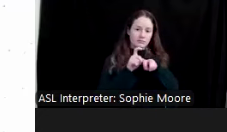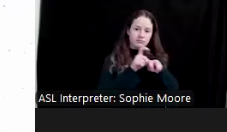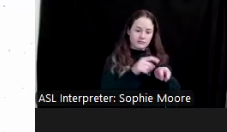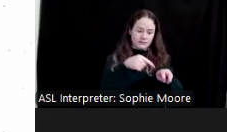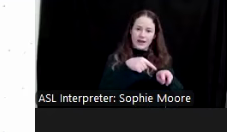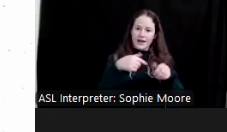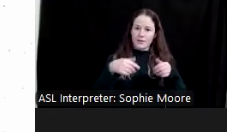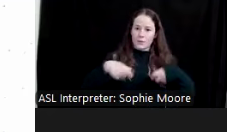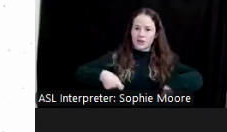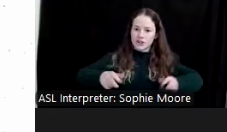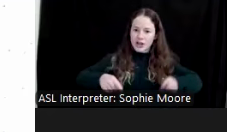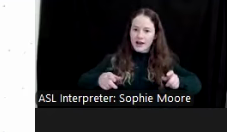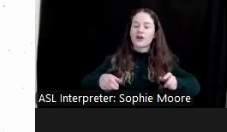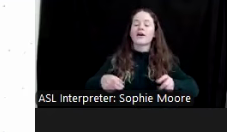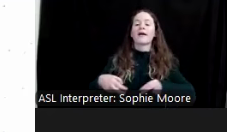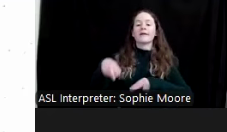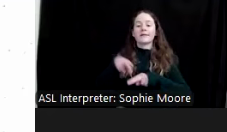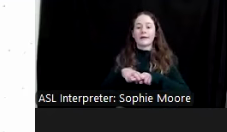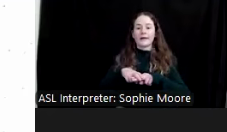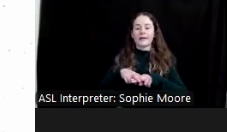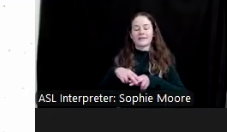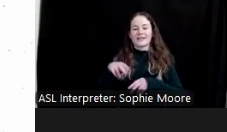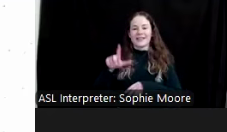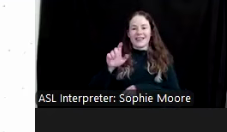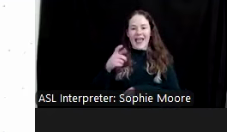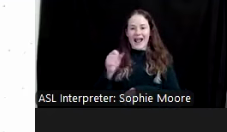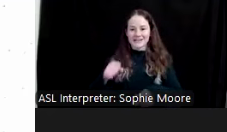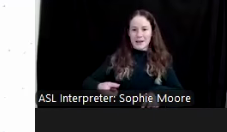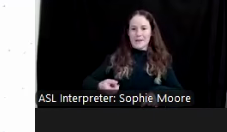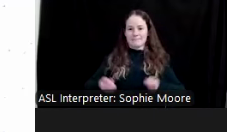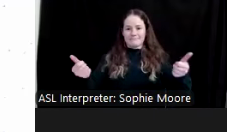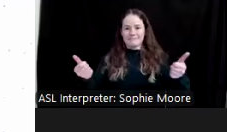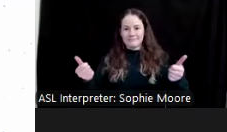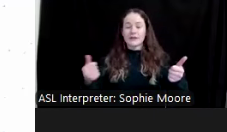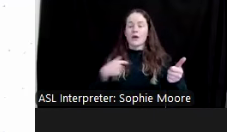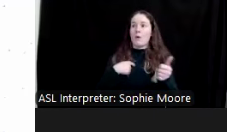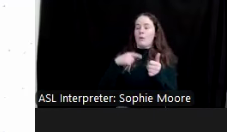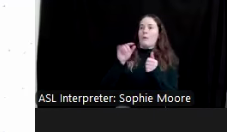both his legs and I thought, "Oo, he's a veteran." Probably lost both legs. And so I became part of the wheelchair